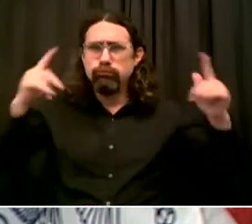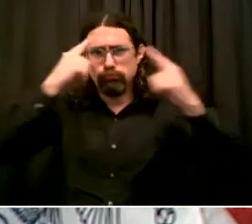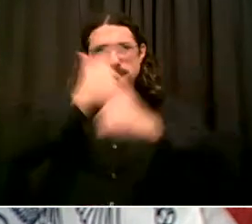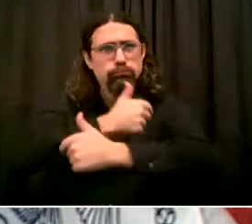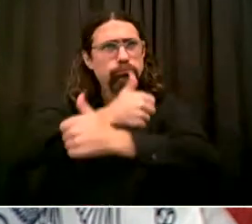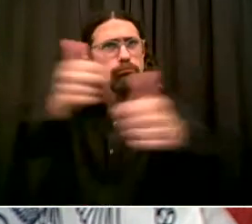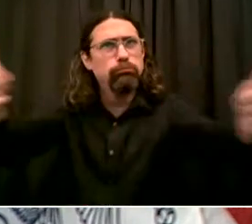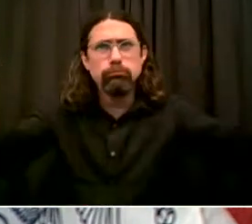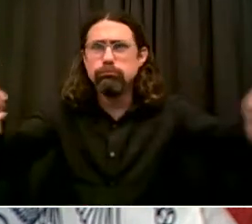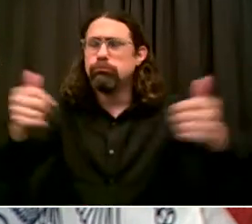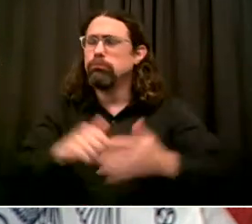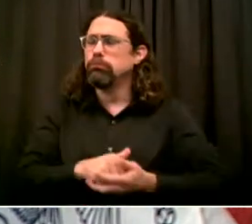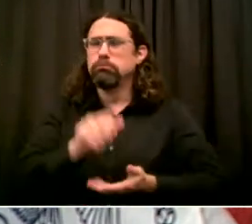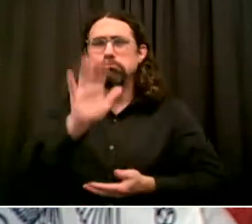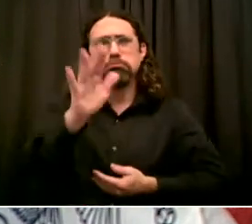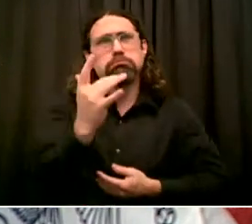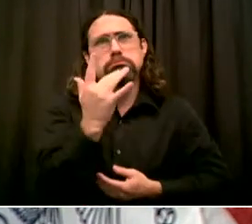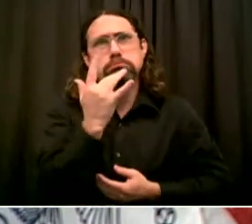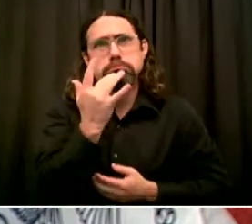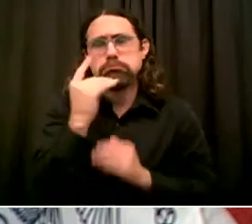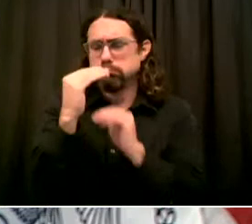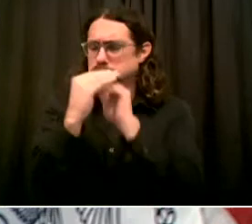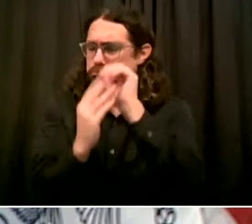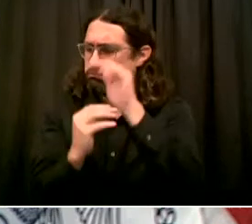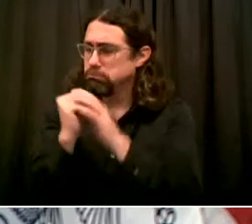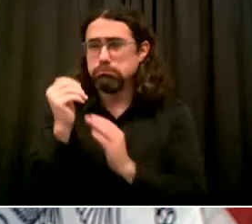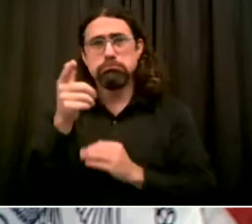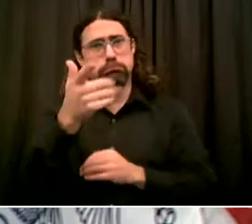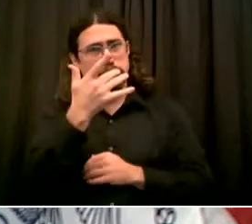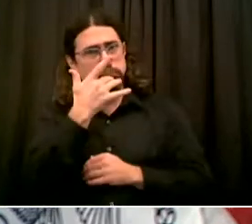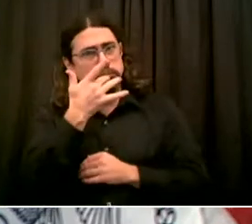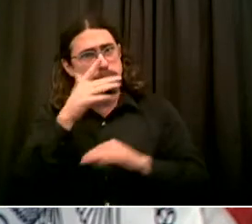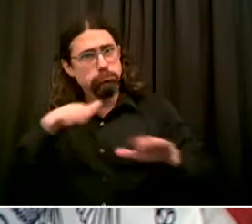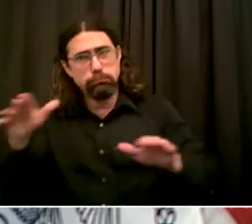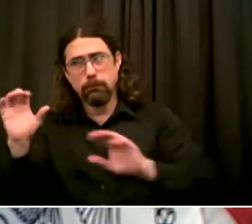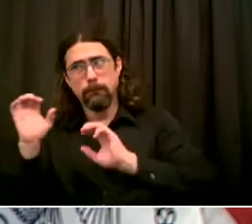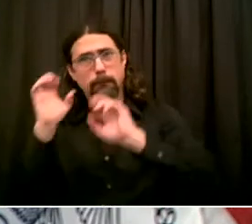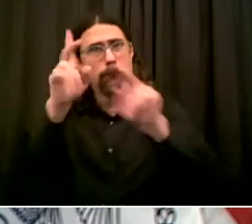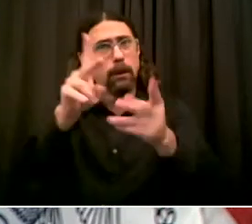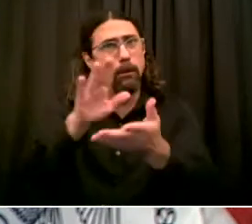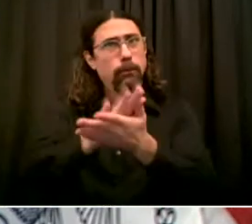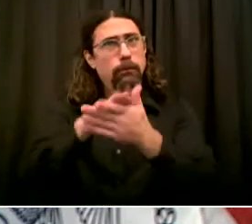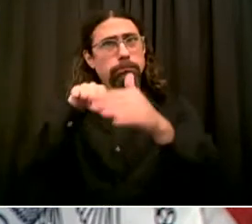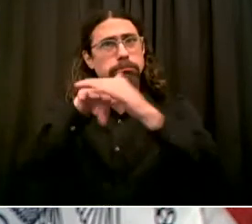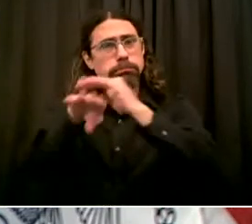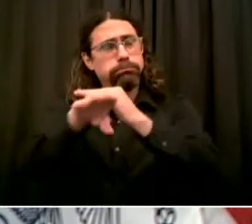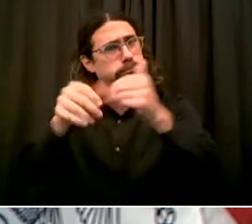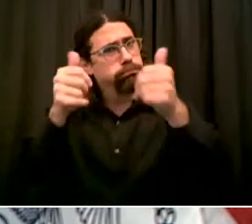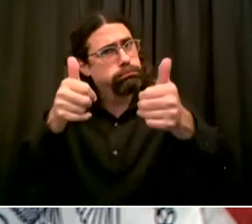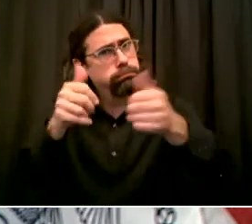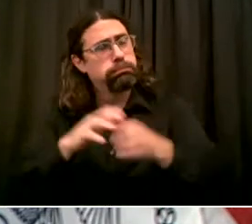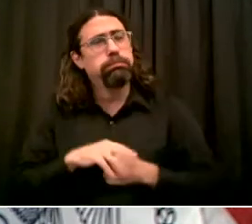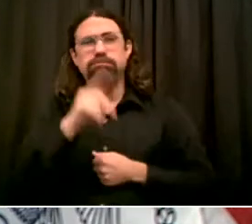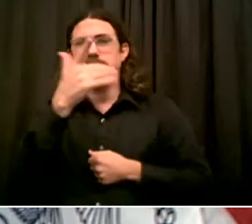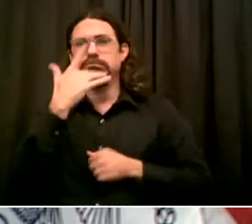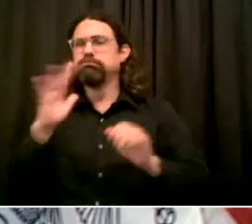GREAT. IF THEY PREFER BLONDED, THAT IS GREAAT. IF THEY WANT TO GO INTO BLENDED AND TRY IT, THEY STILL RETAIN THE RIGHT TO GO I